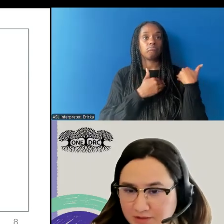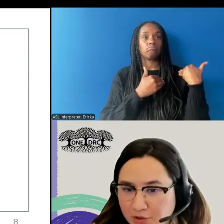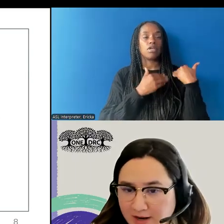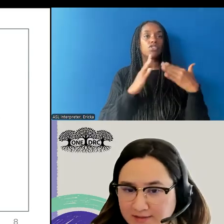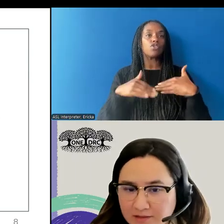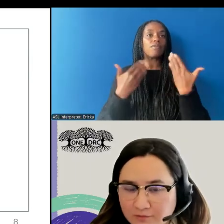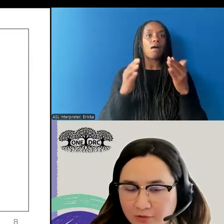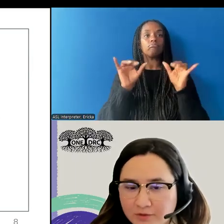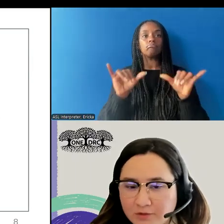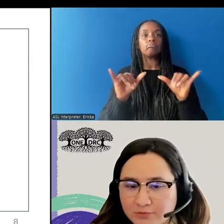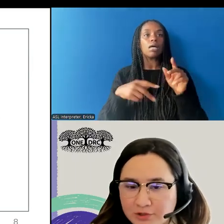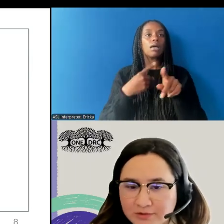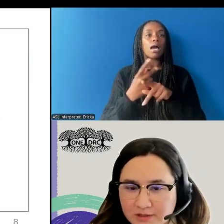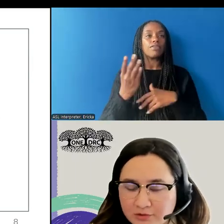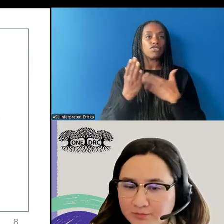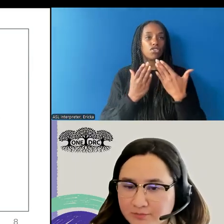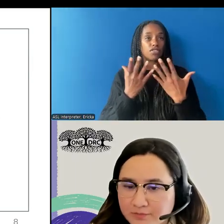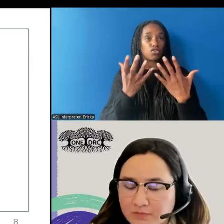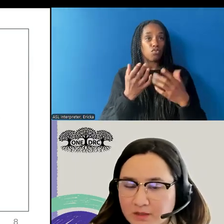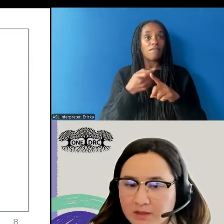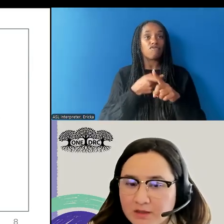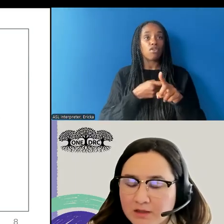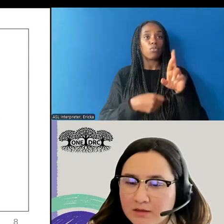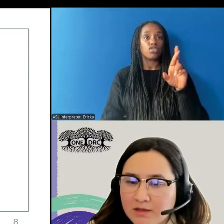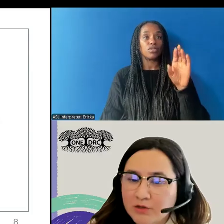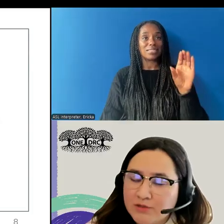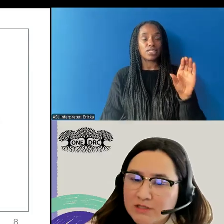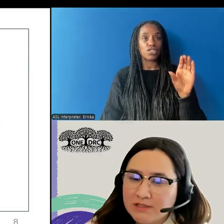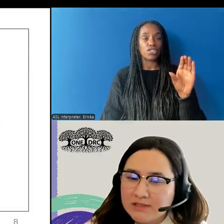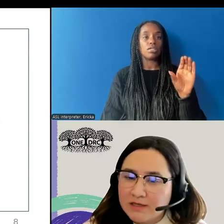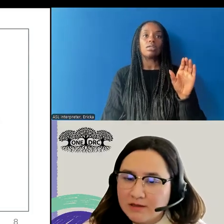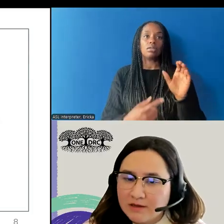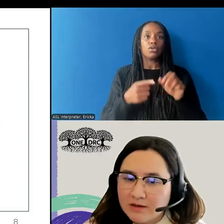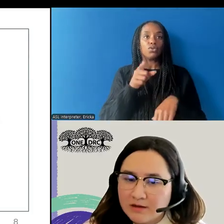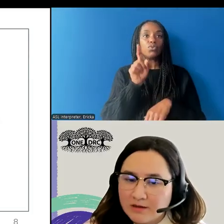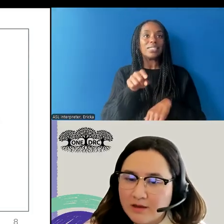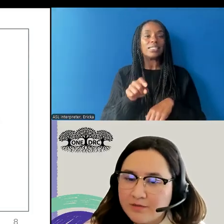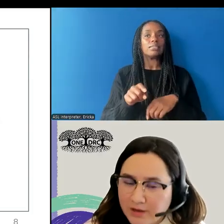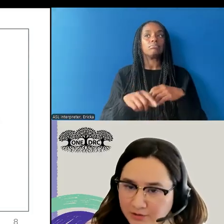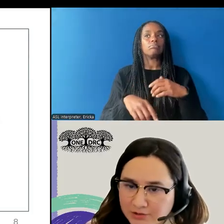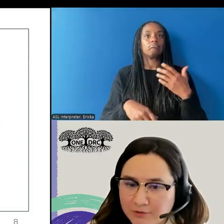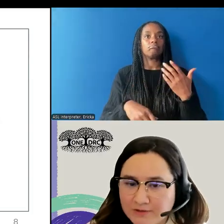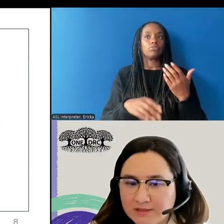you're asking for from the regional center, then you need to seek their services